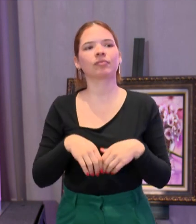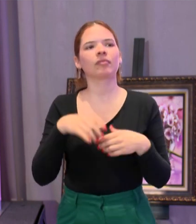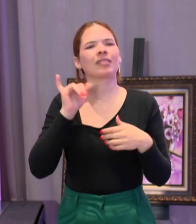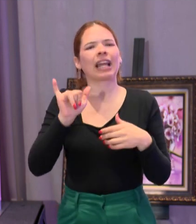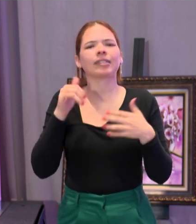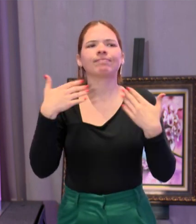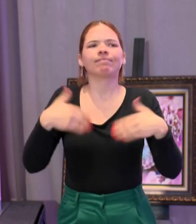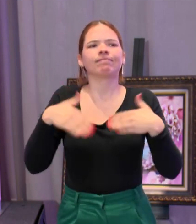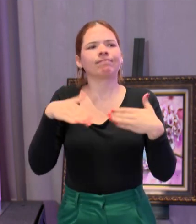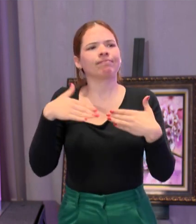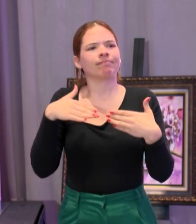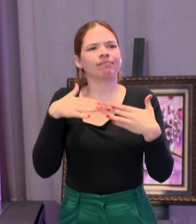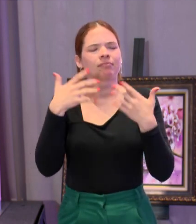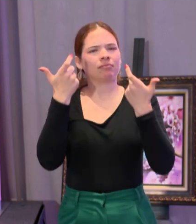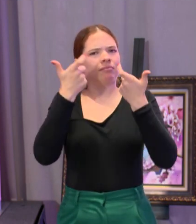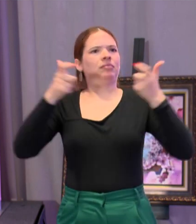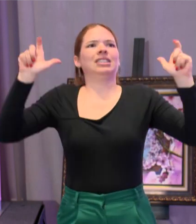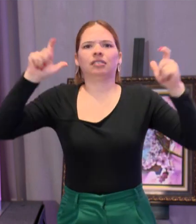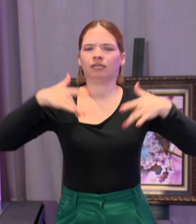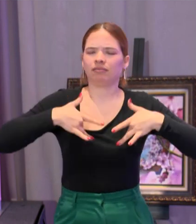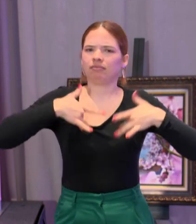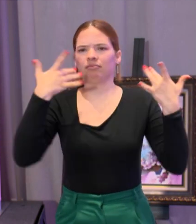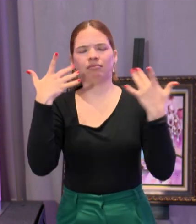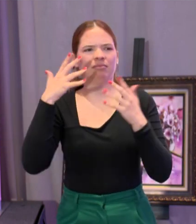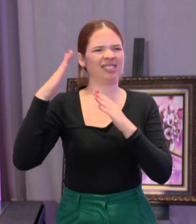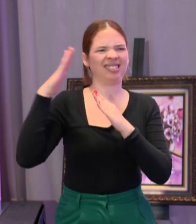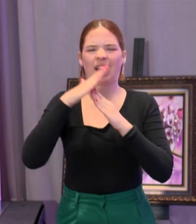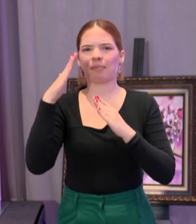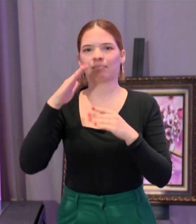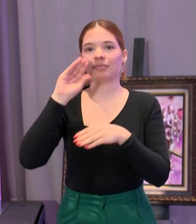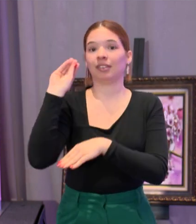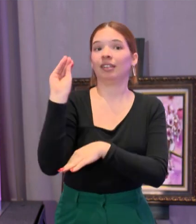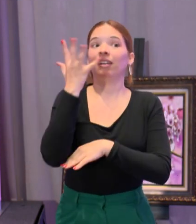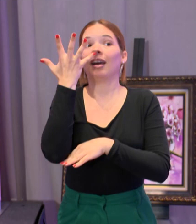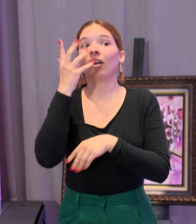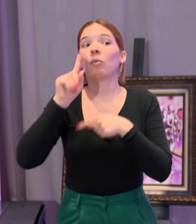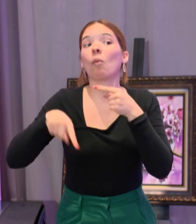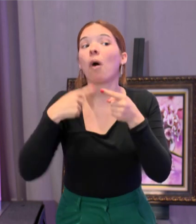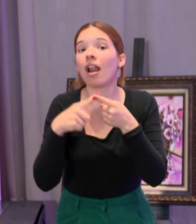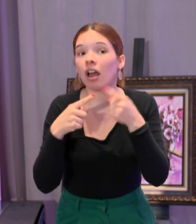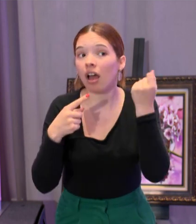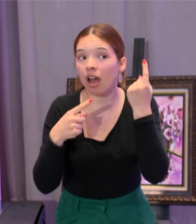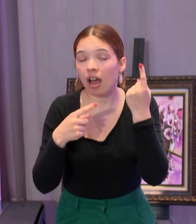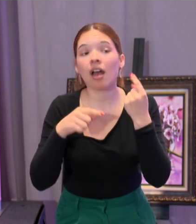THE FESTIVAL LASTS FROM MARCH 20TH TO APRIL 16TH.